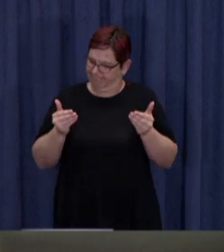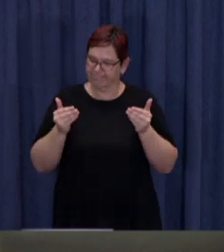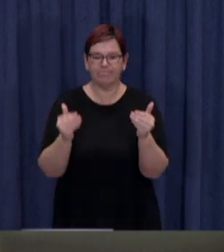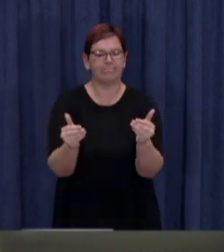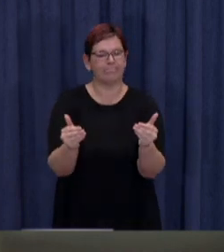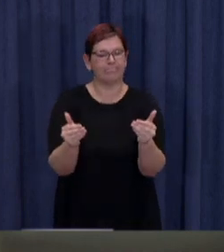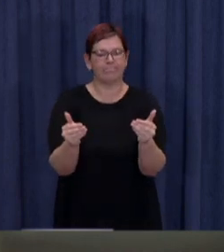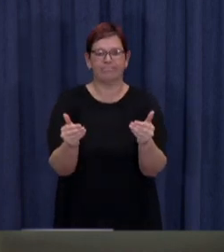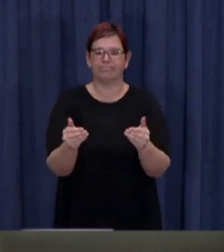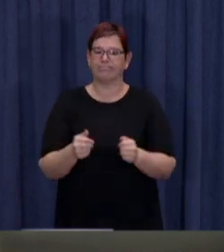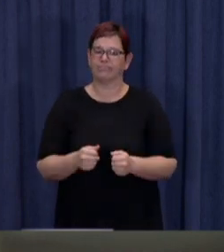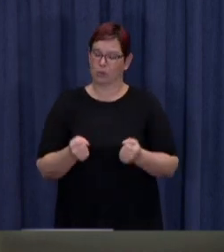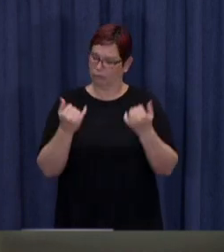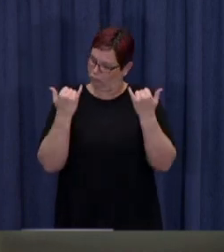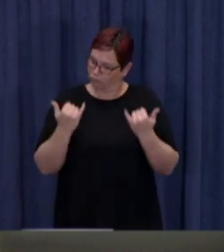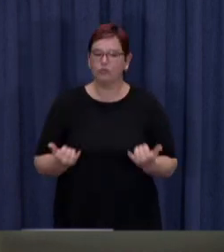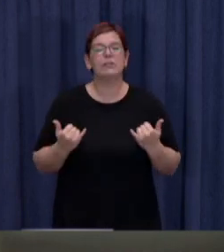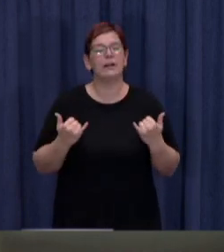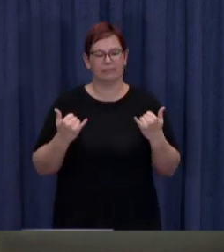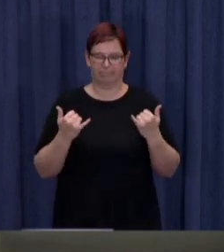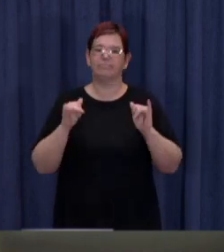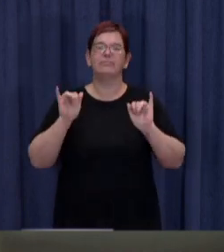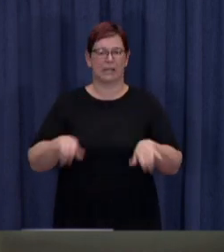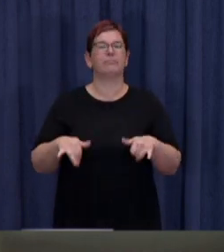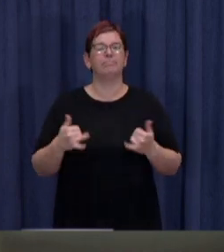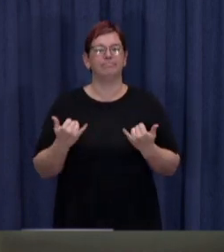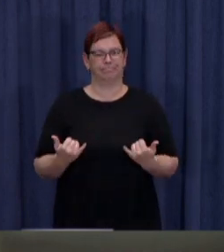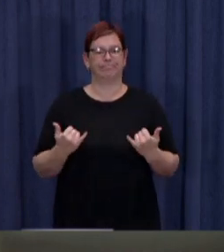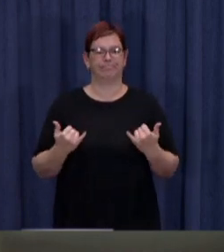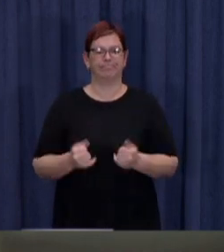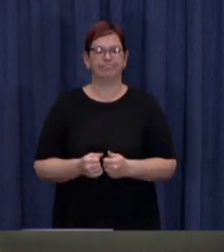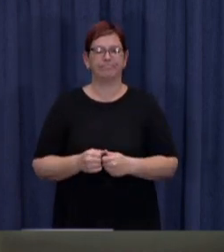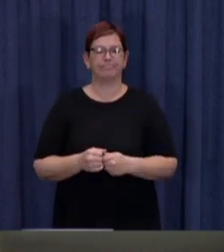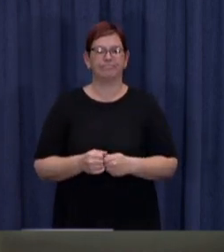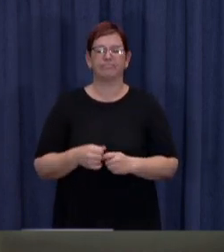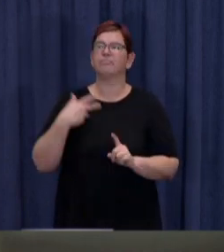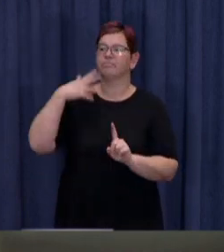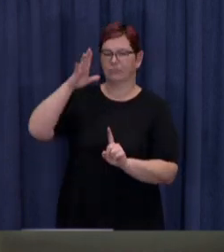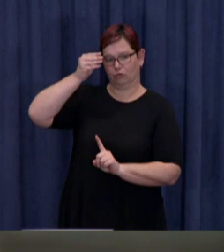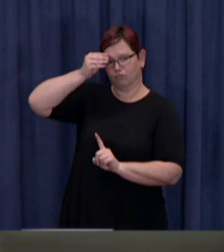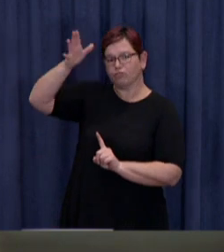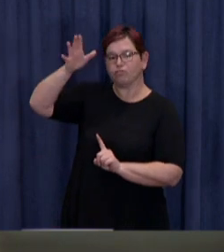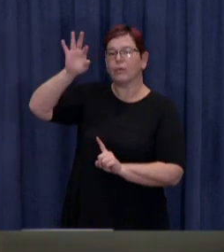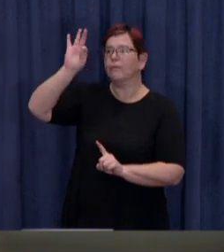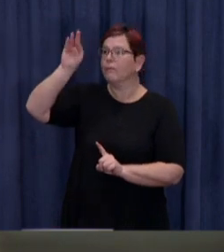I then notified both Premier Ford and Prime Minister Trudeau this morning that we will be taking this action